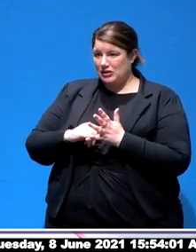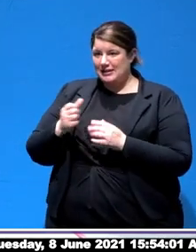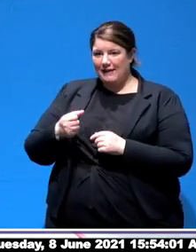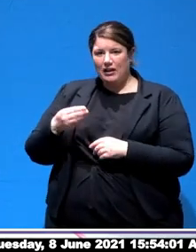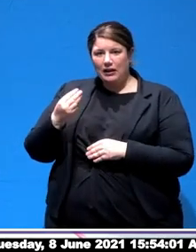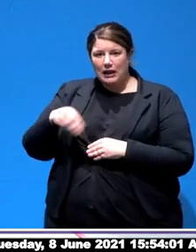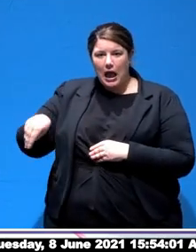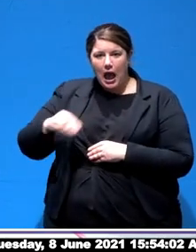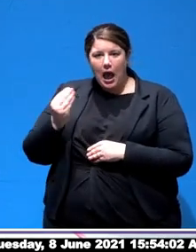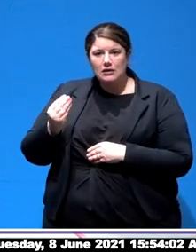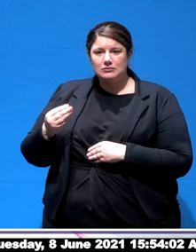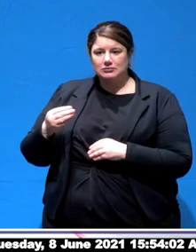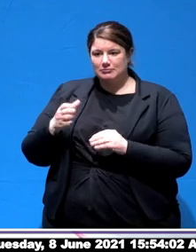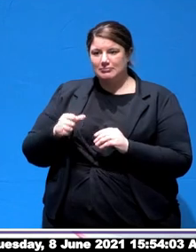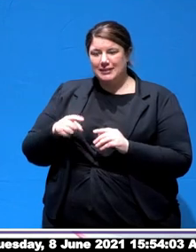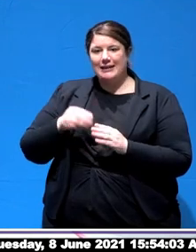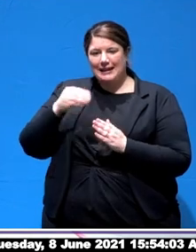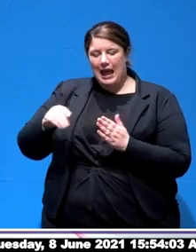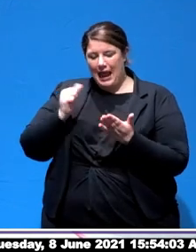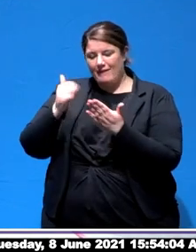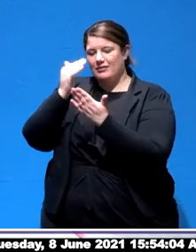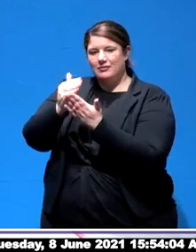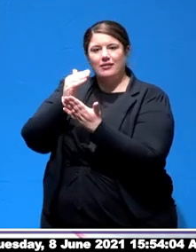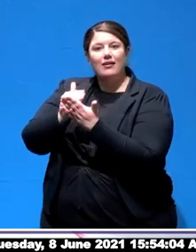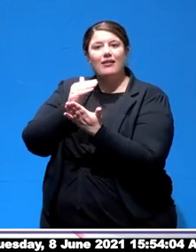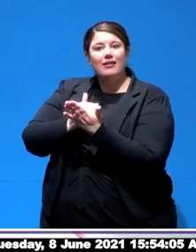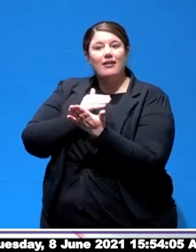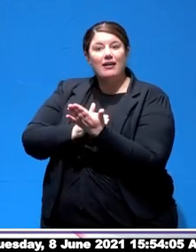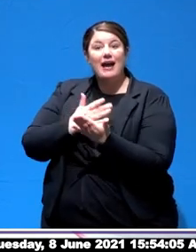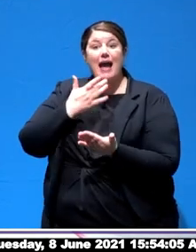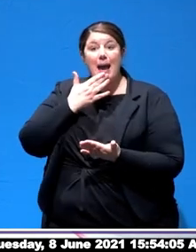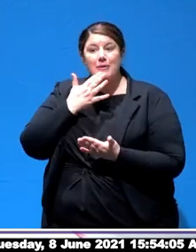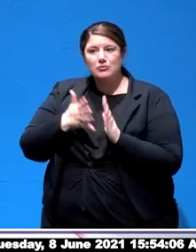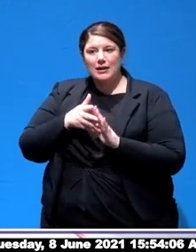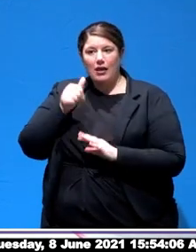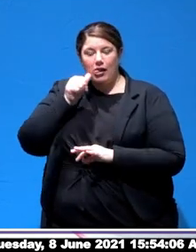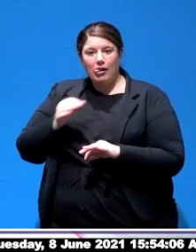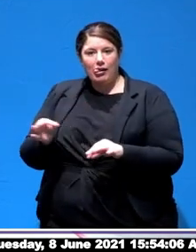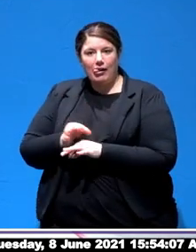cards where there's a record of expenditure and the opportunities for misuse are minimised?